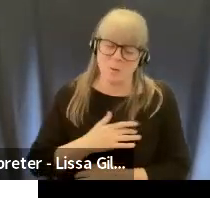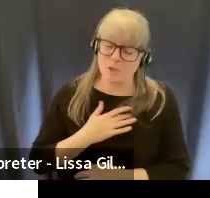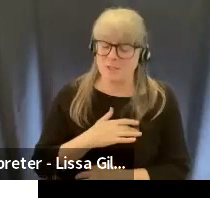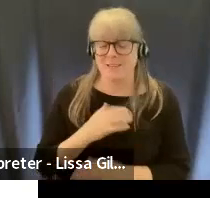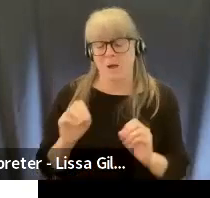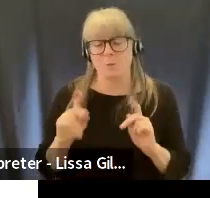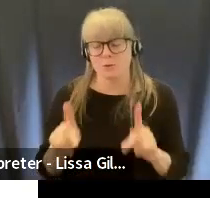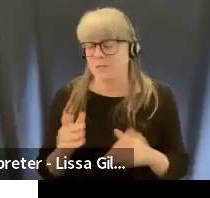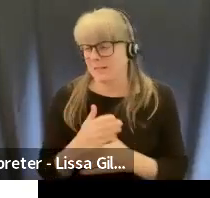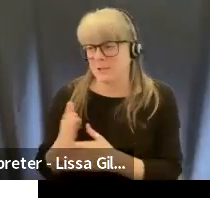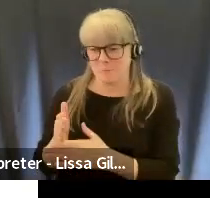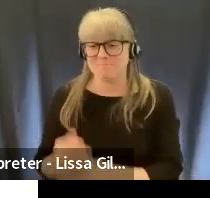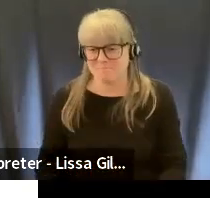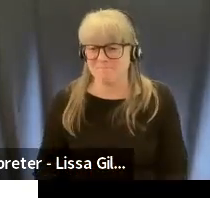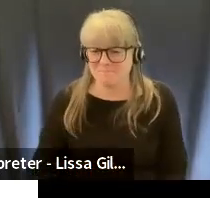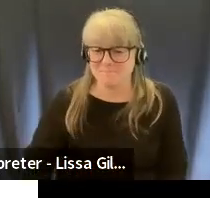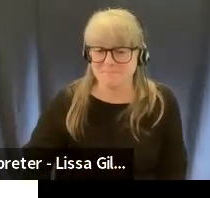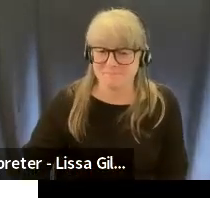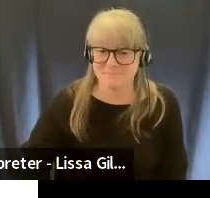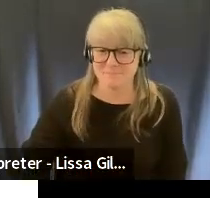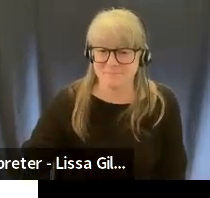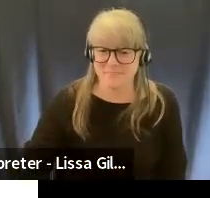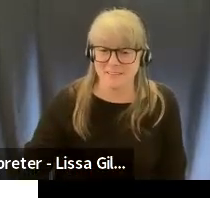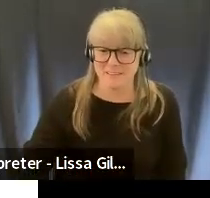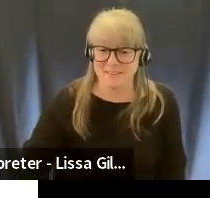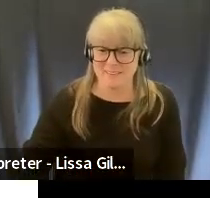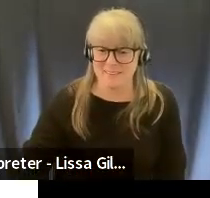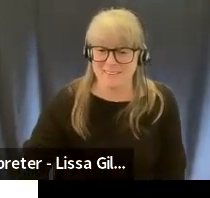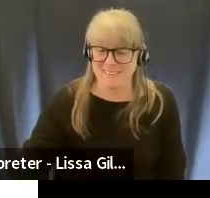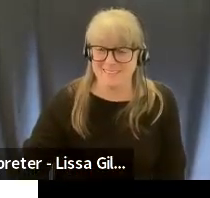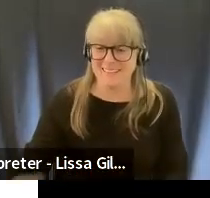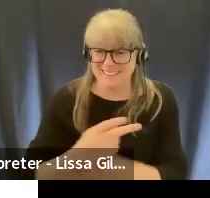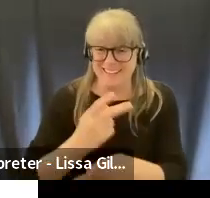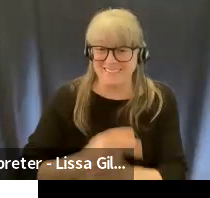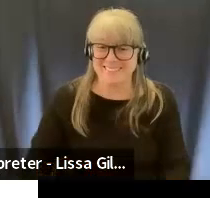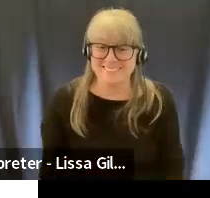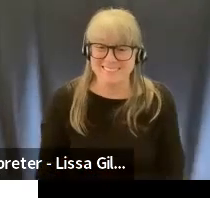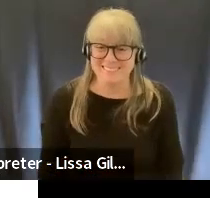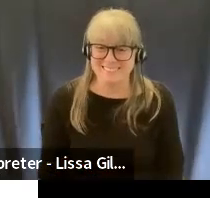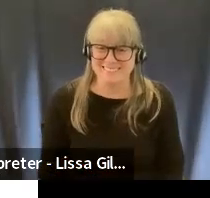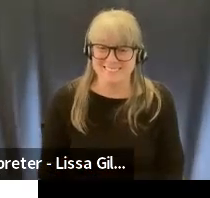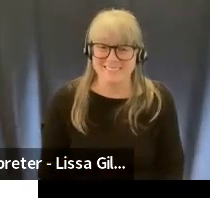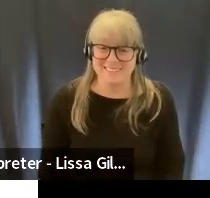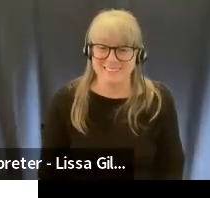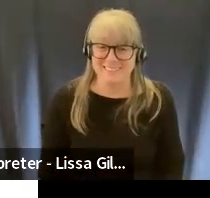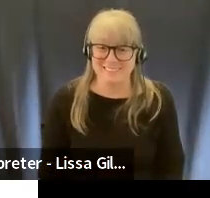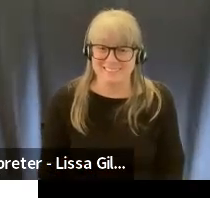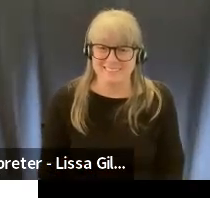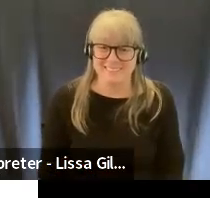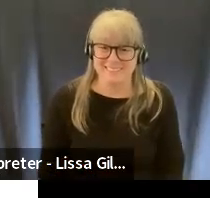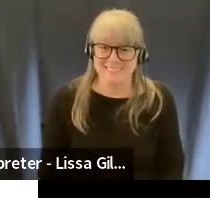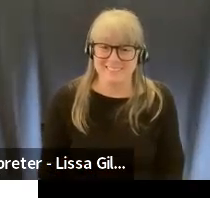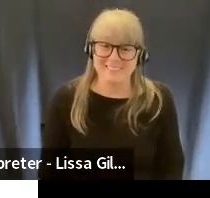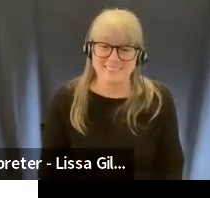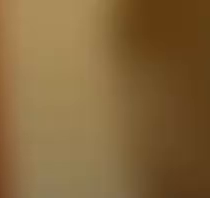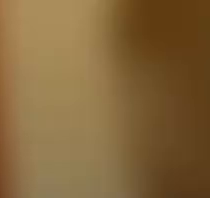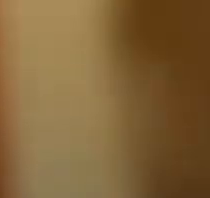Thank you. Thank you all for the thank you for your attention, and we appreciate the opportunity.